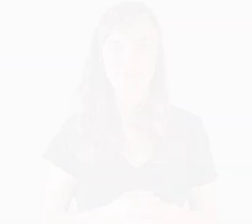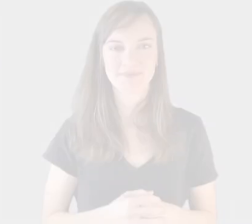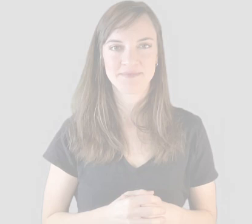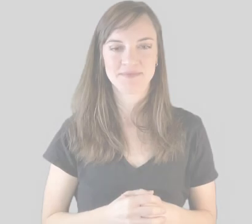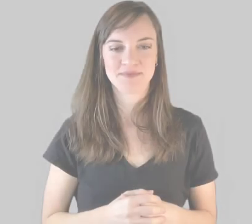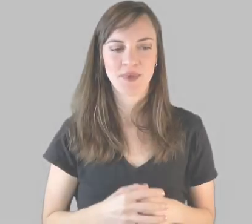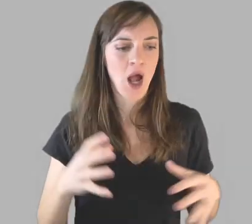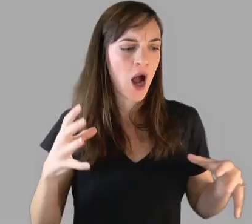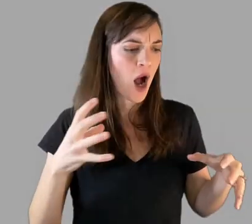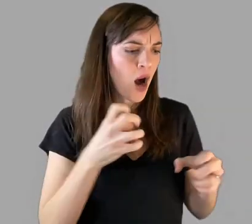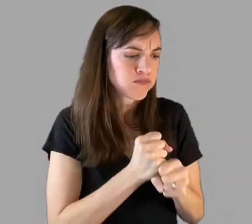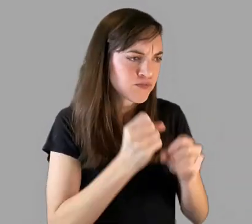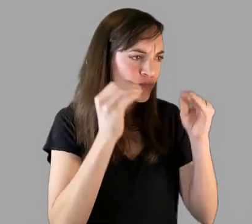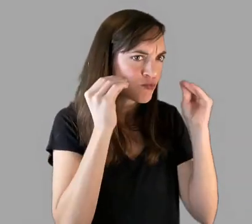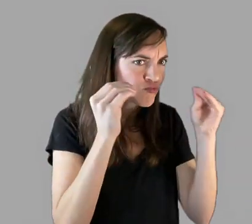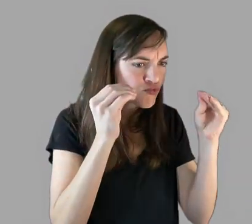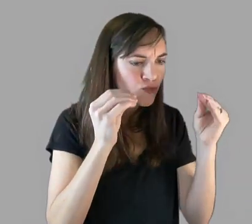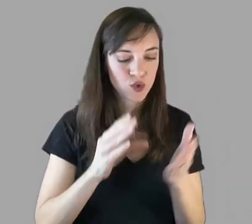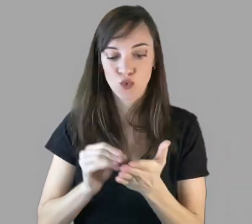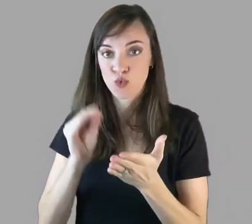What does intensive instruction have to do with students who are deaf/hard